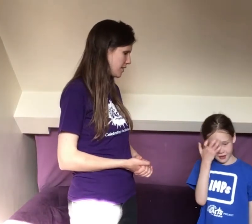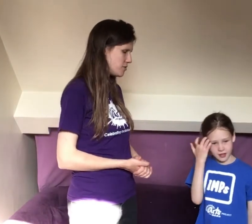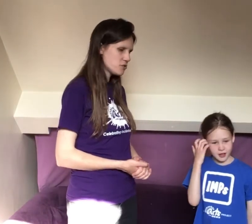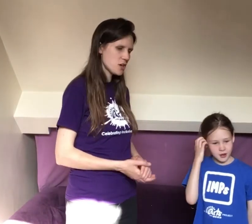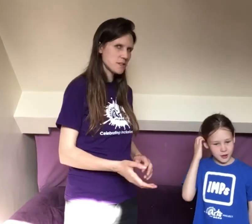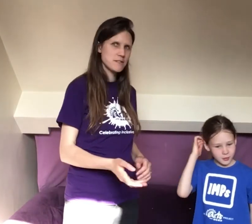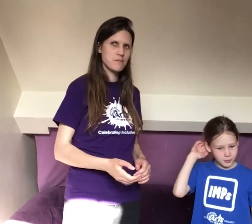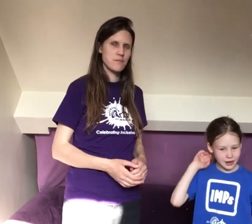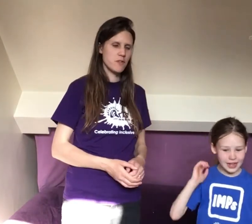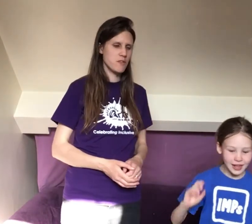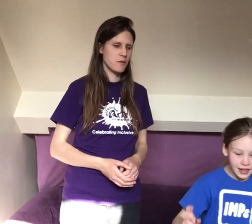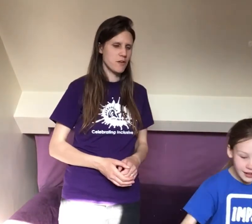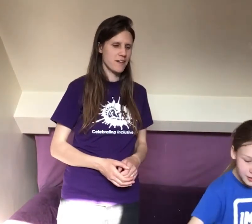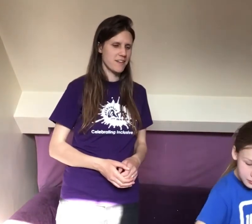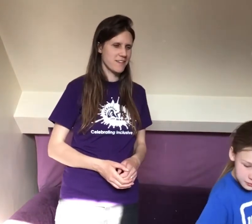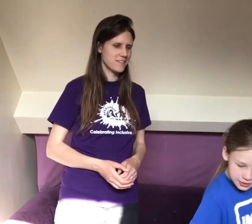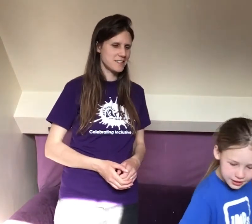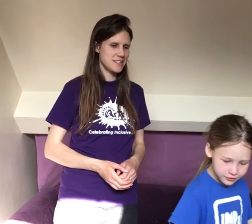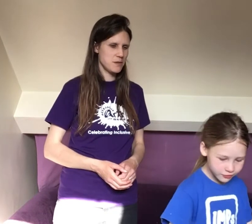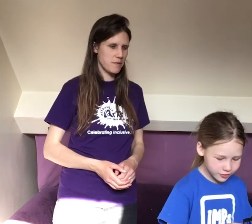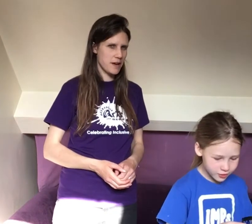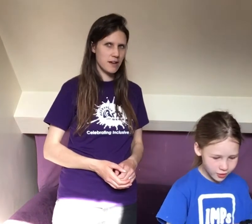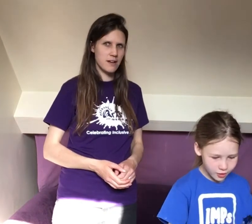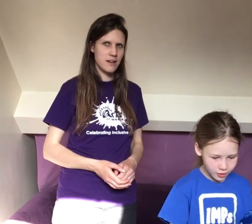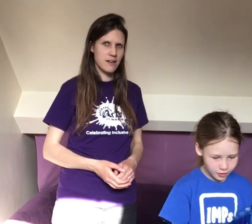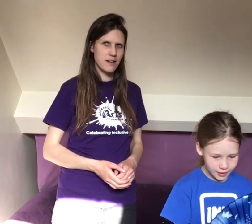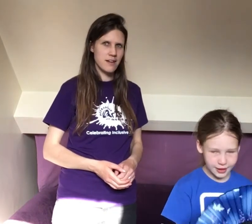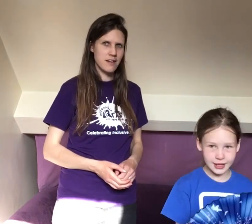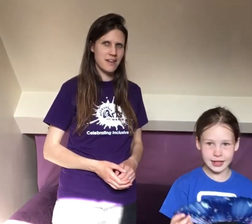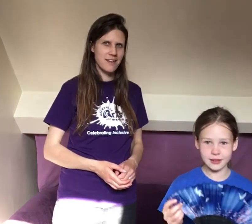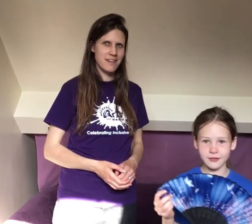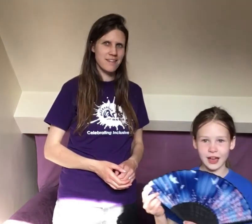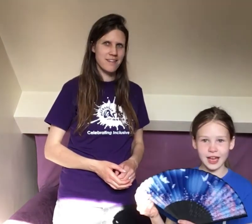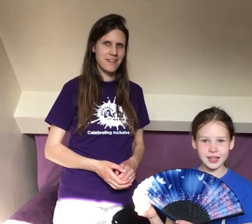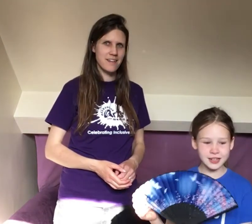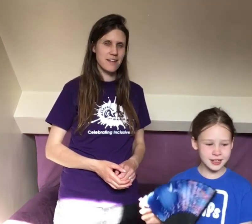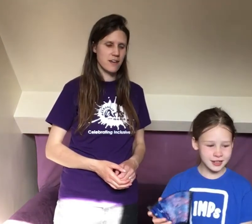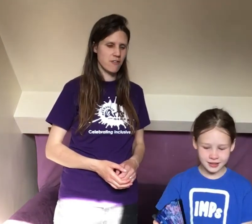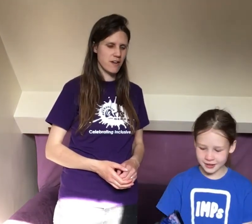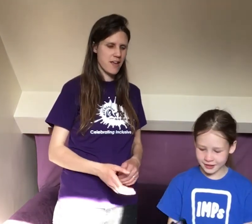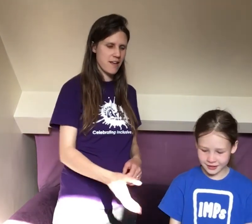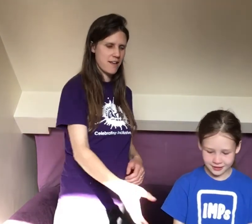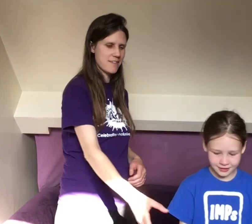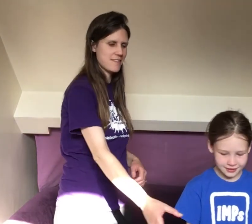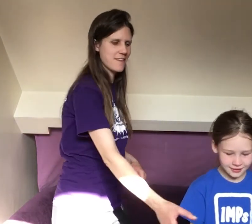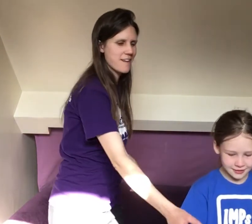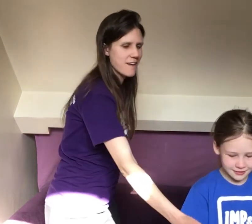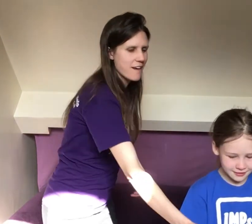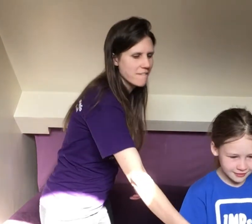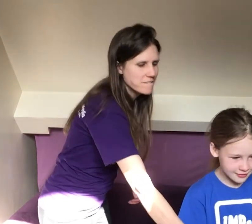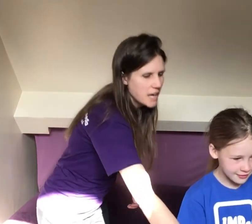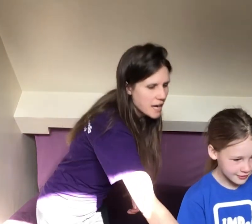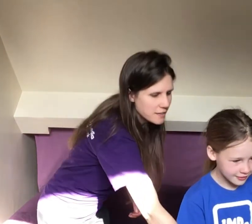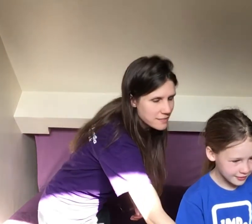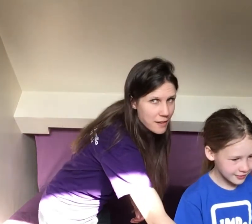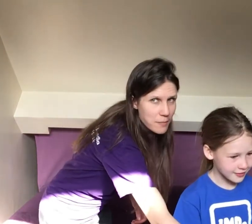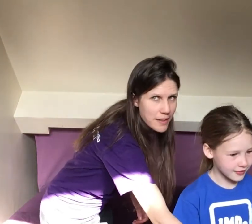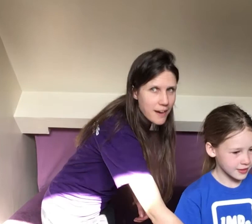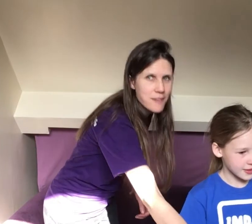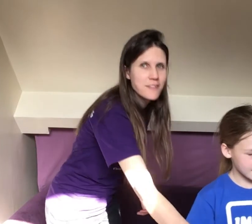Can you show us some… Well… What’ve you got? What did you bring? We’ve got a fan. Great! A fan. Shall I pick that up?